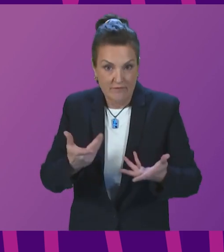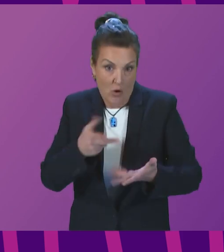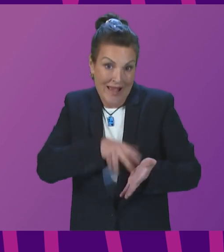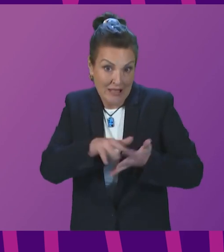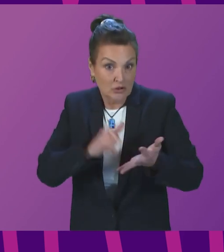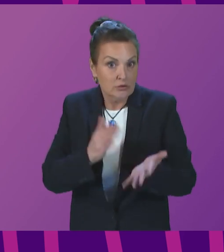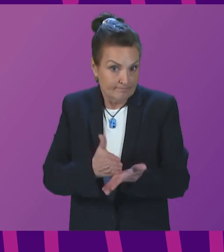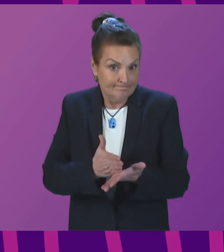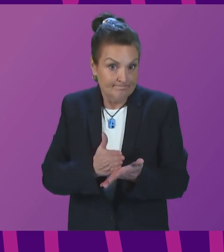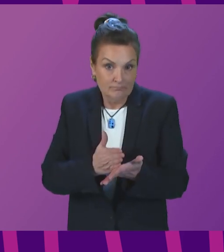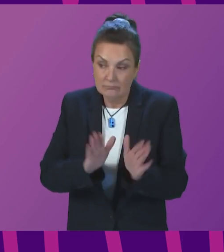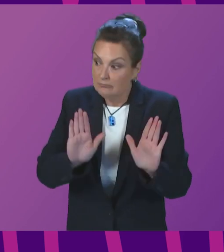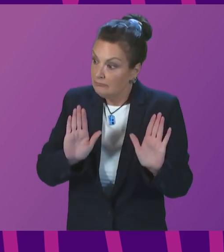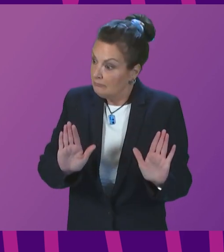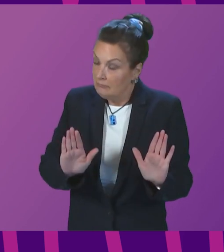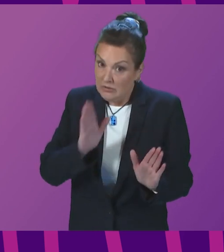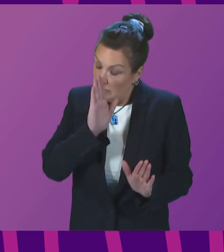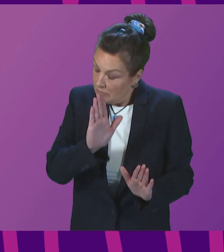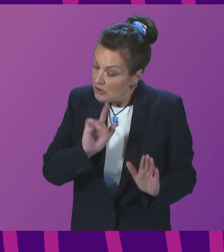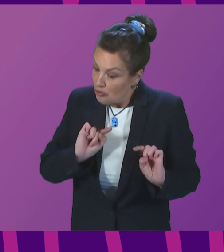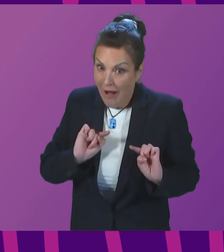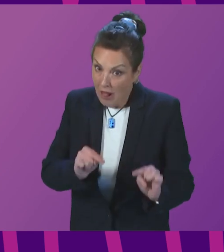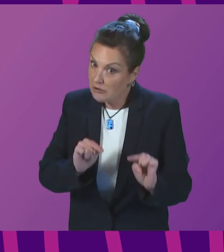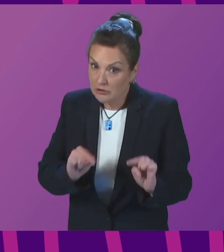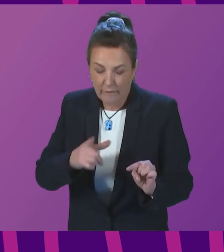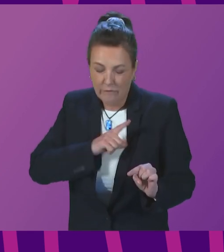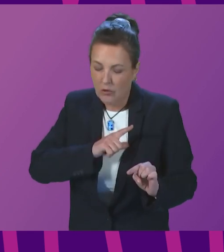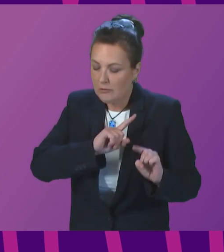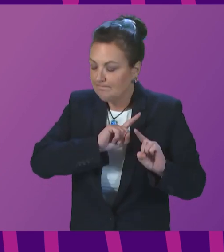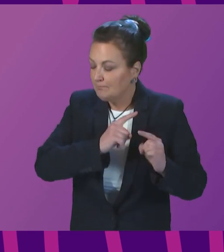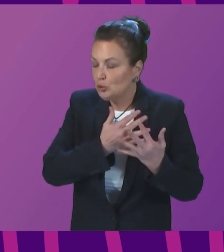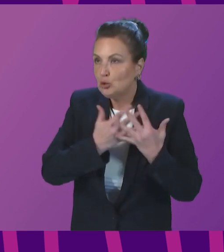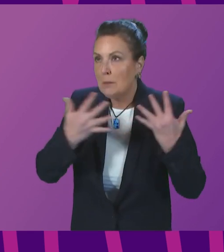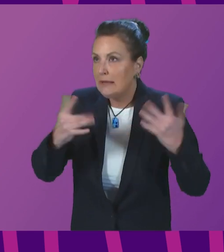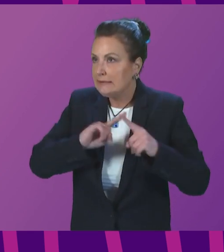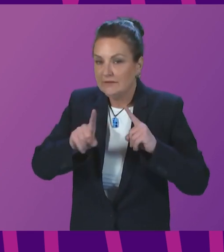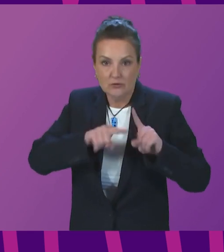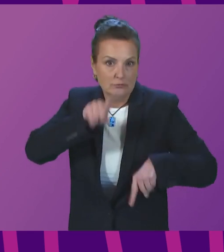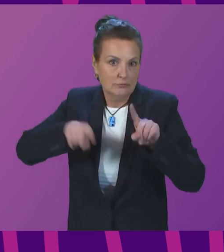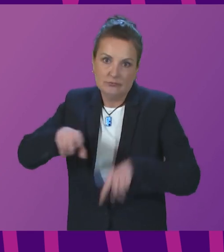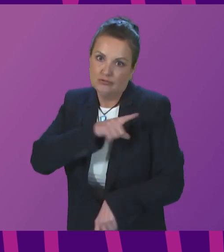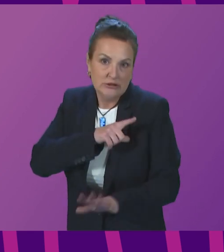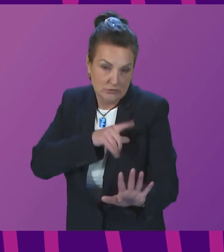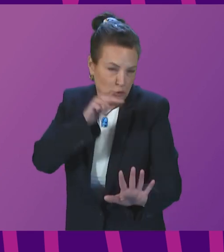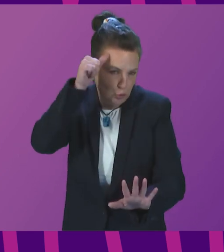which is very challenged at the moment for a variety of reasons that members are well aware of.